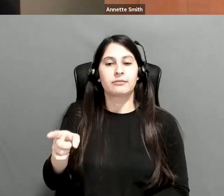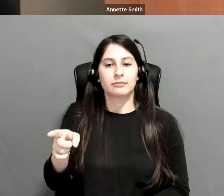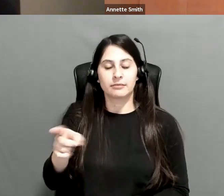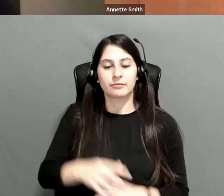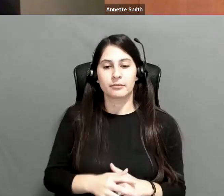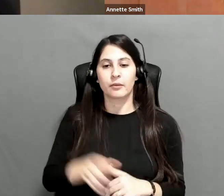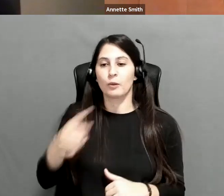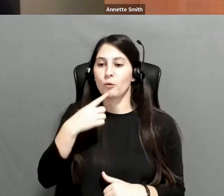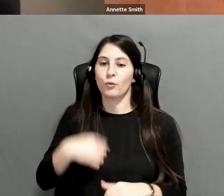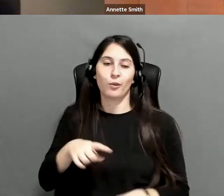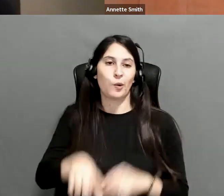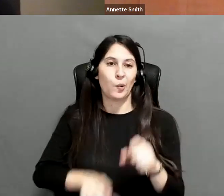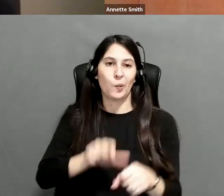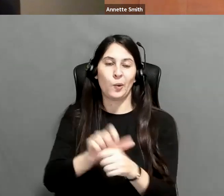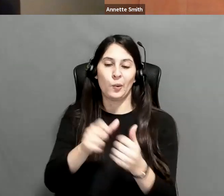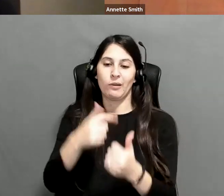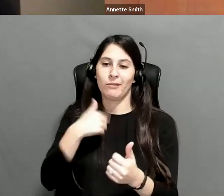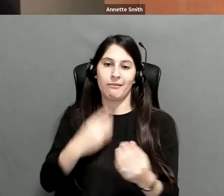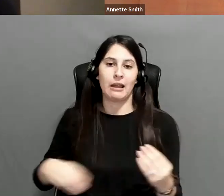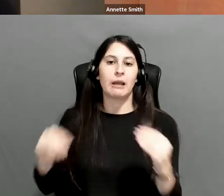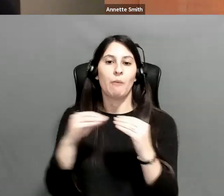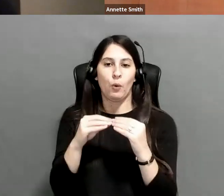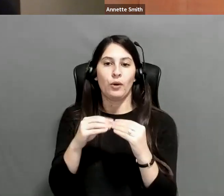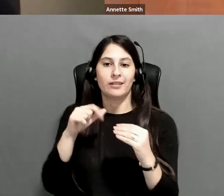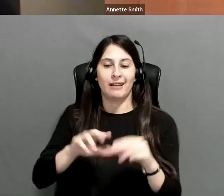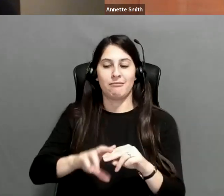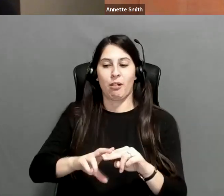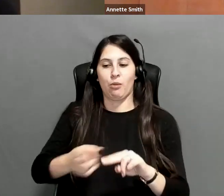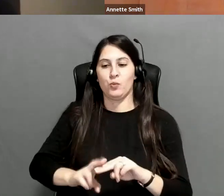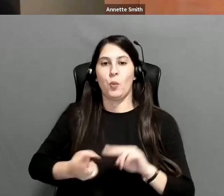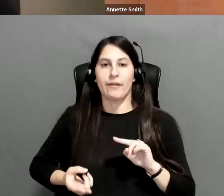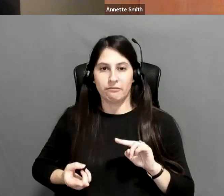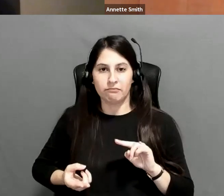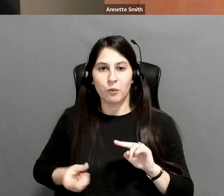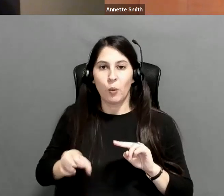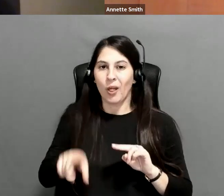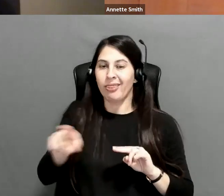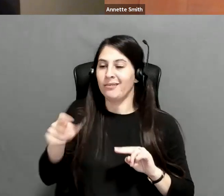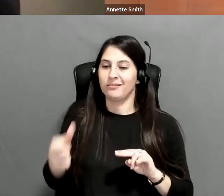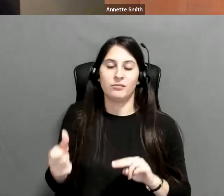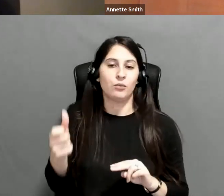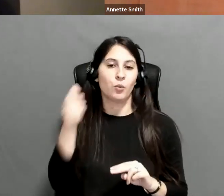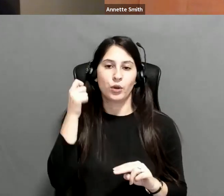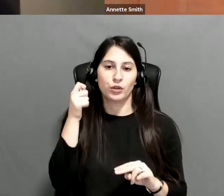And then the other thing is that I have -- I have so much trouble with medical people, and I